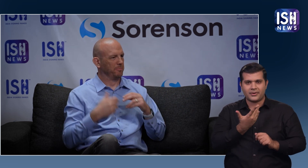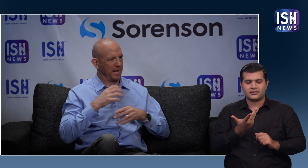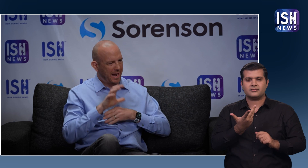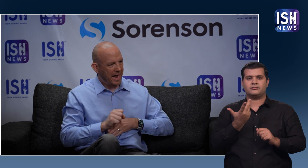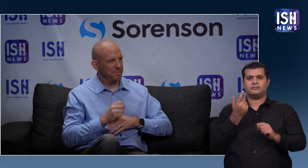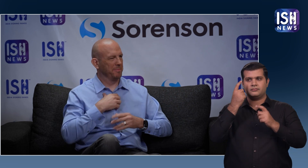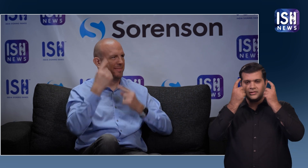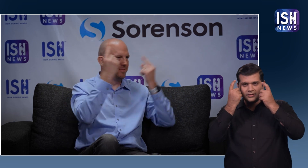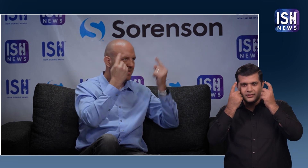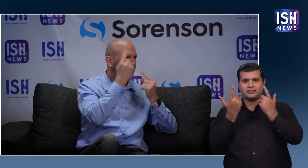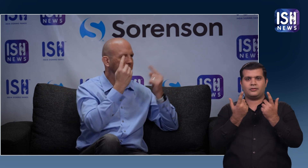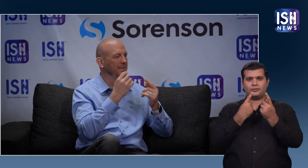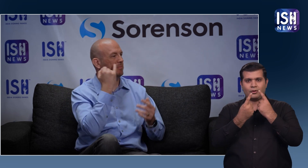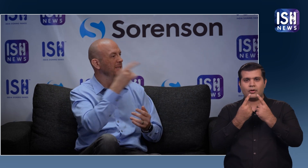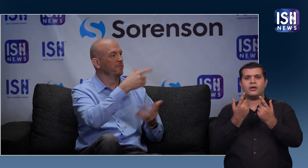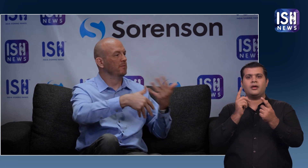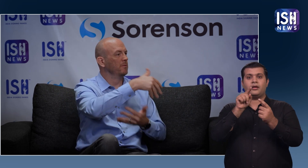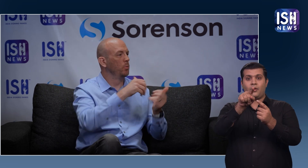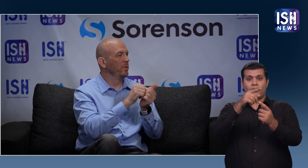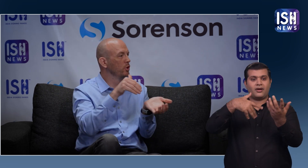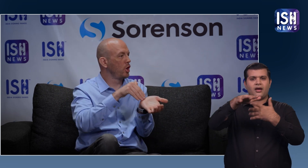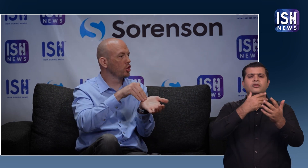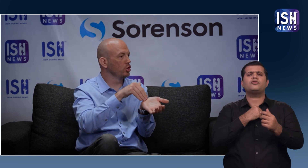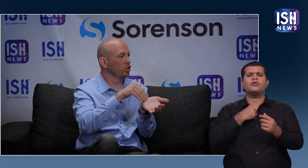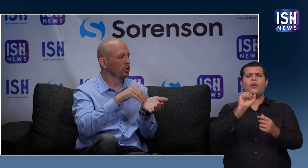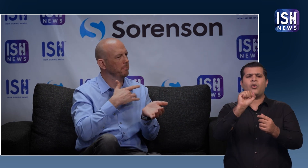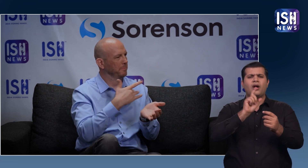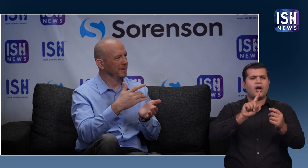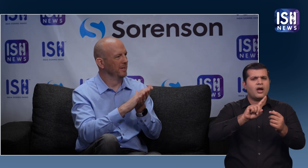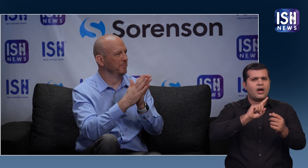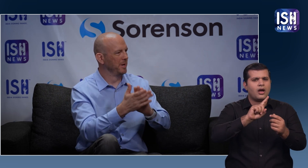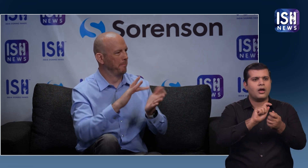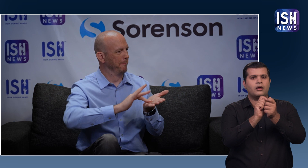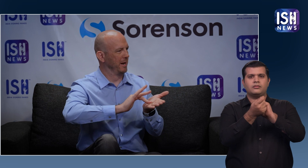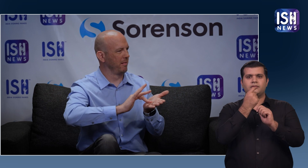Your habits, thinking if you are with a doctor, you become medical.